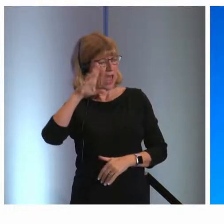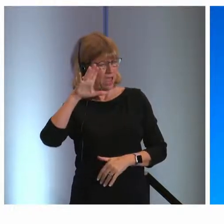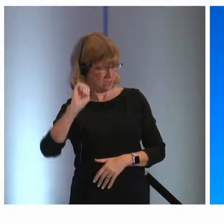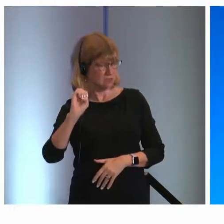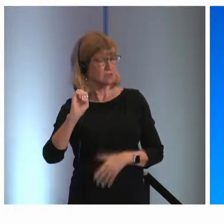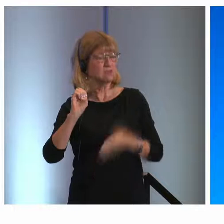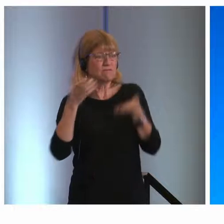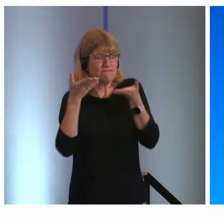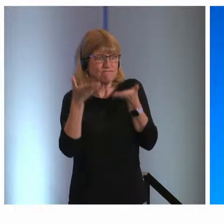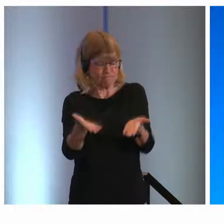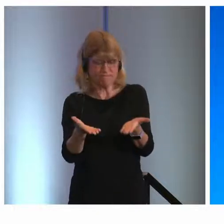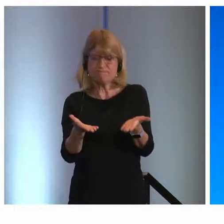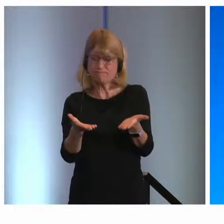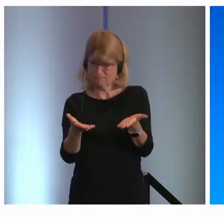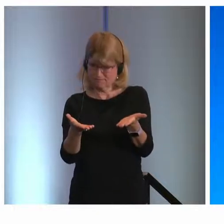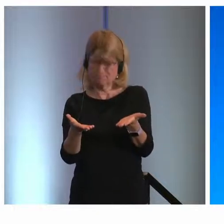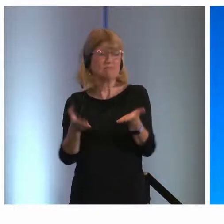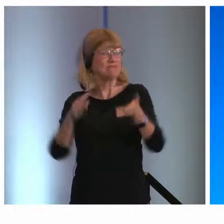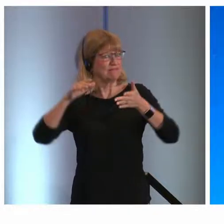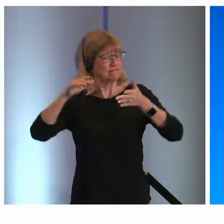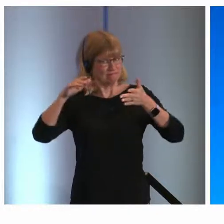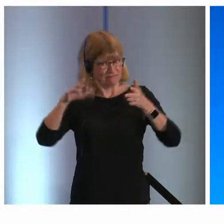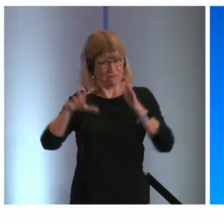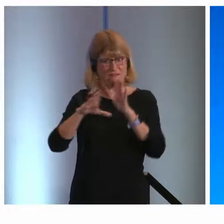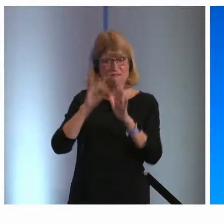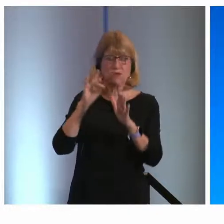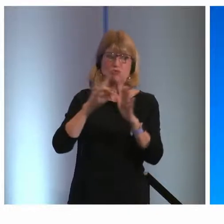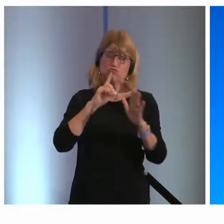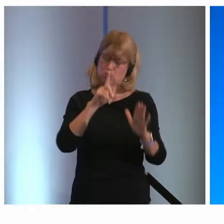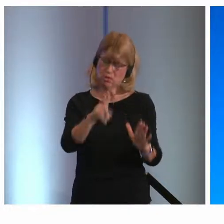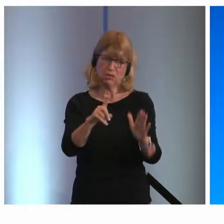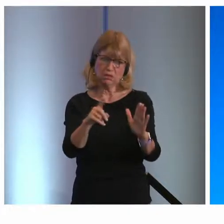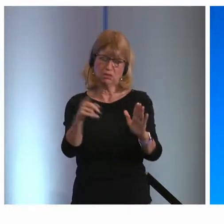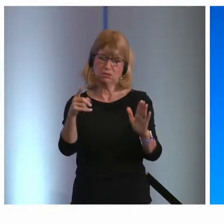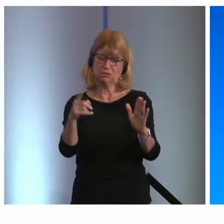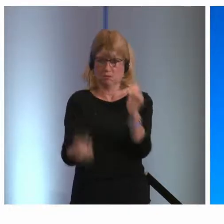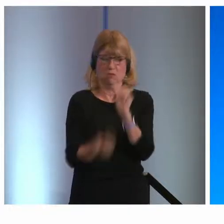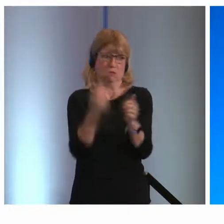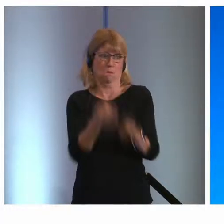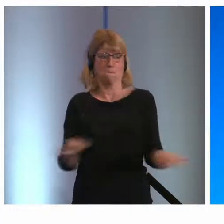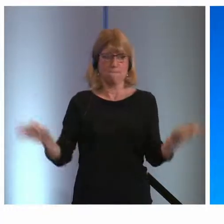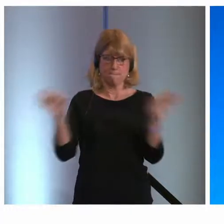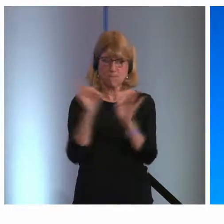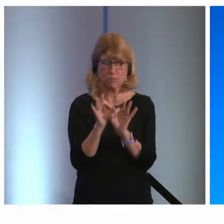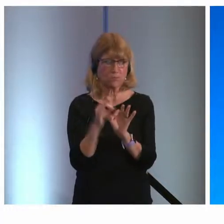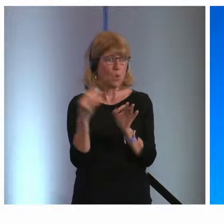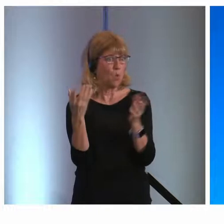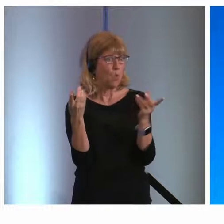So we decided to do, was to work in collaboration, with, the National Disability Leadership Alliance, and here